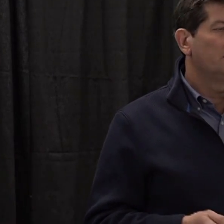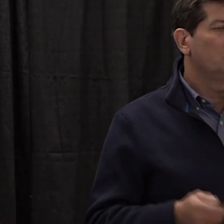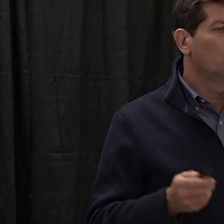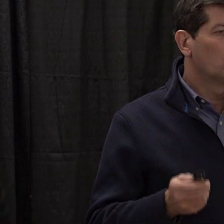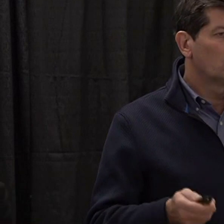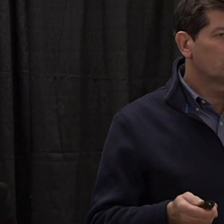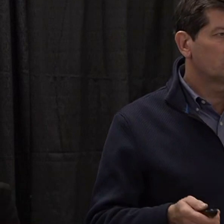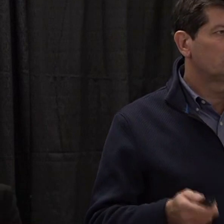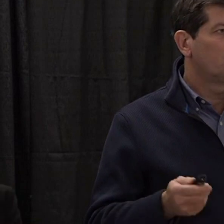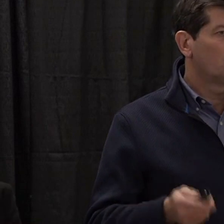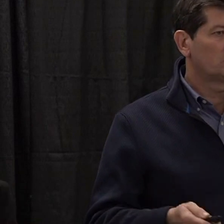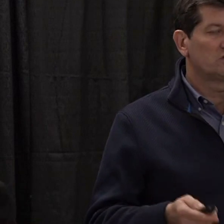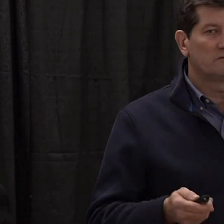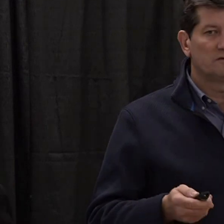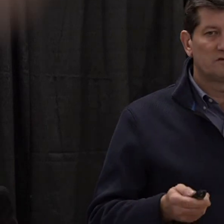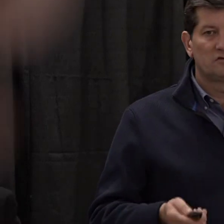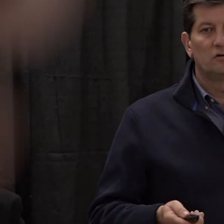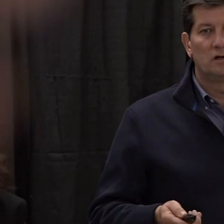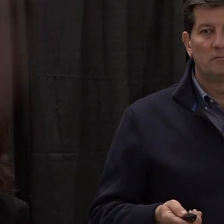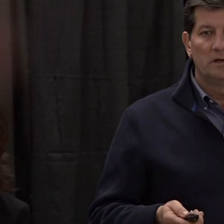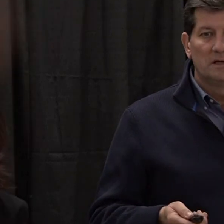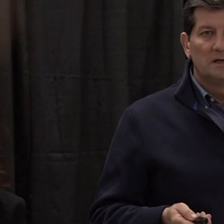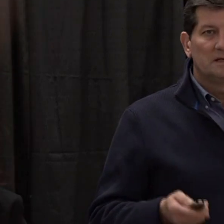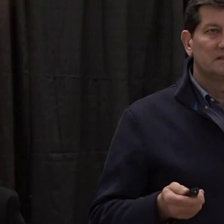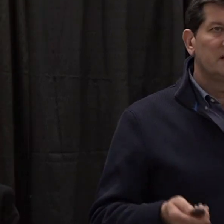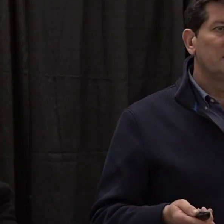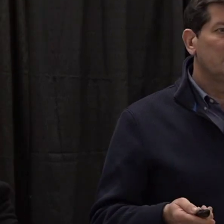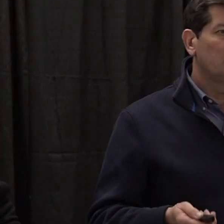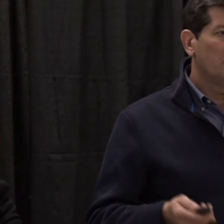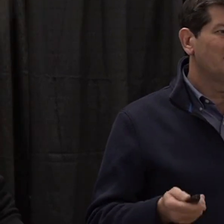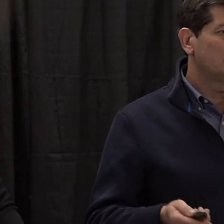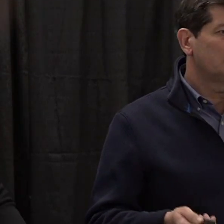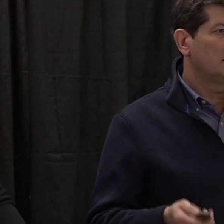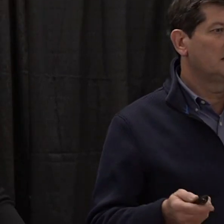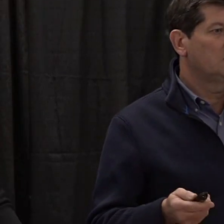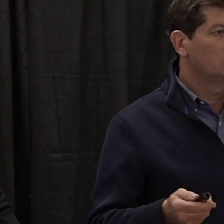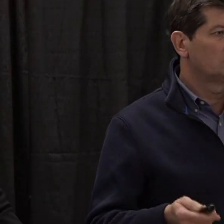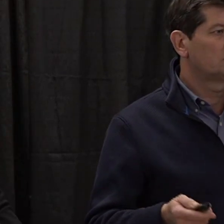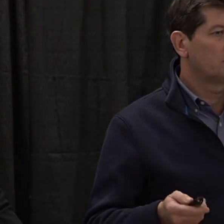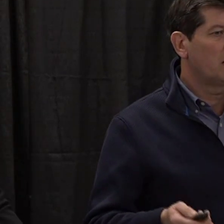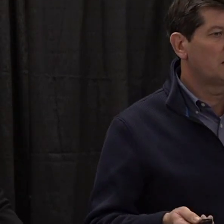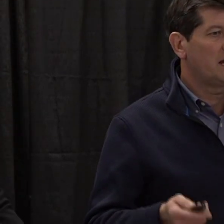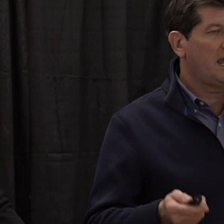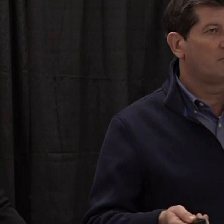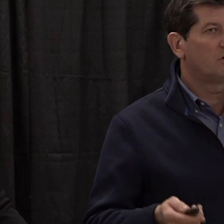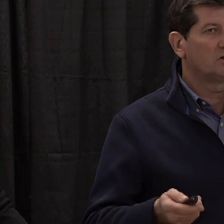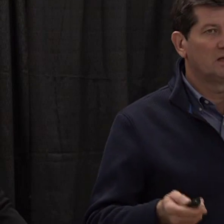The worst portion of the storm is hitting basically on the Orchard Park Hamburg